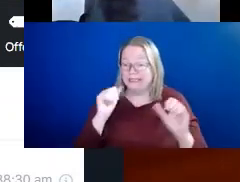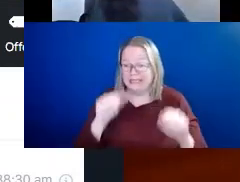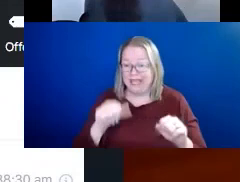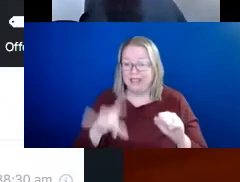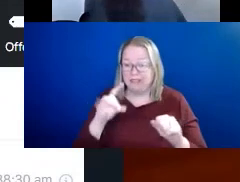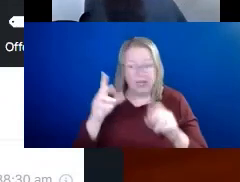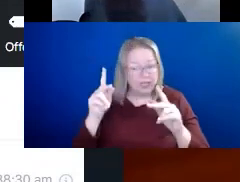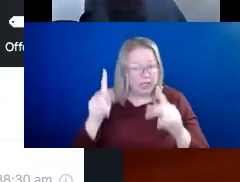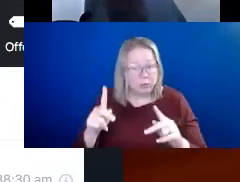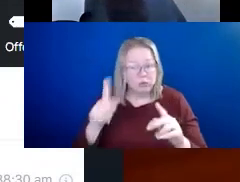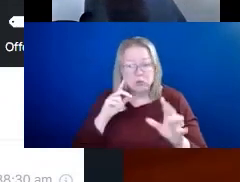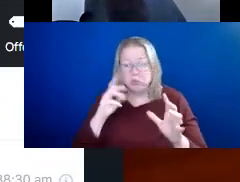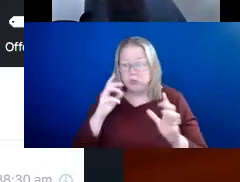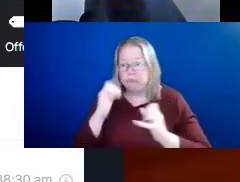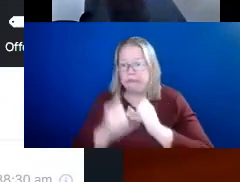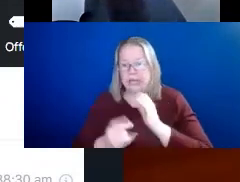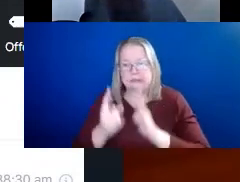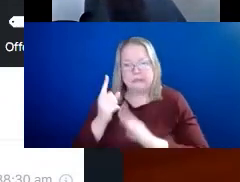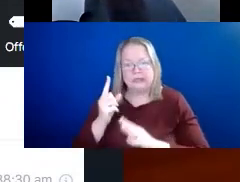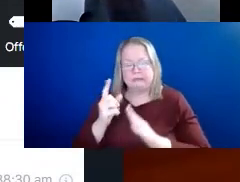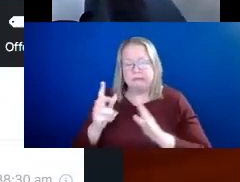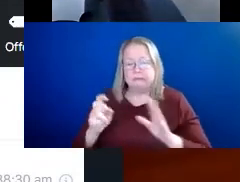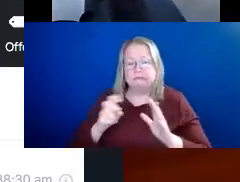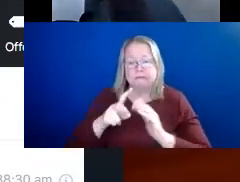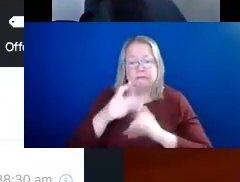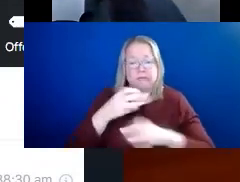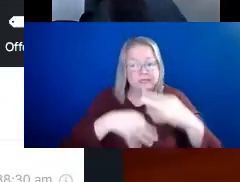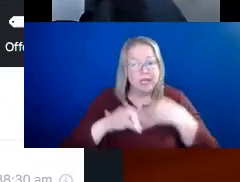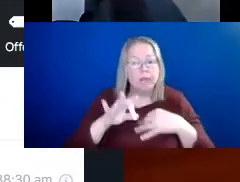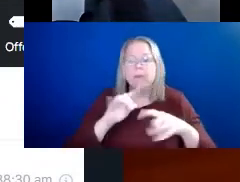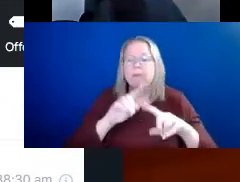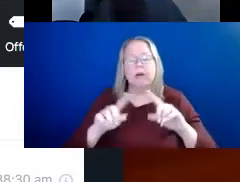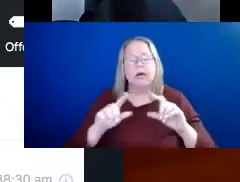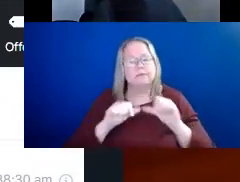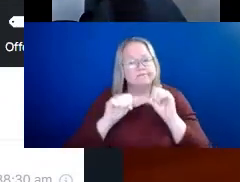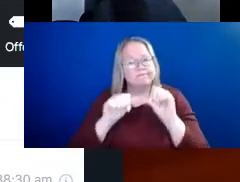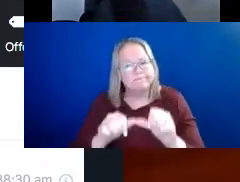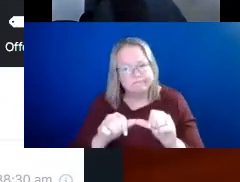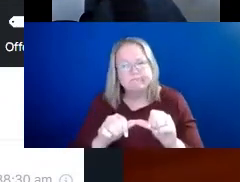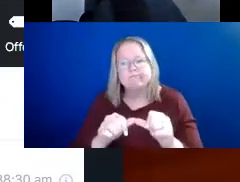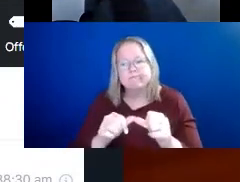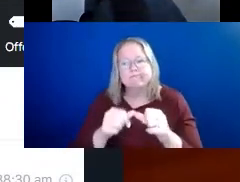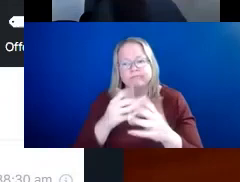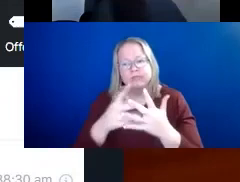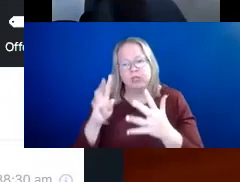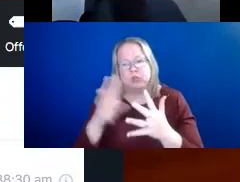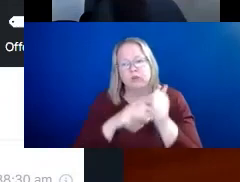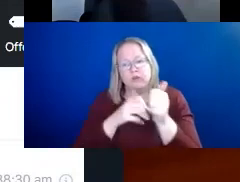jump in and substitute but move 12:49:39 forward and stay on schedule if you can. 12:49:44